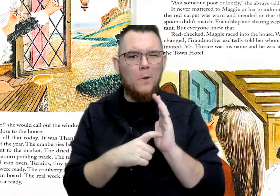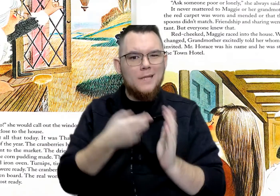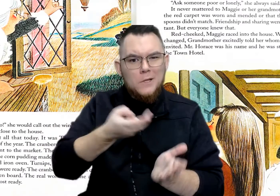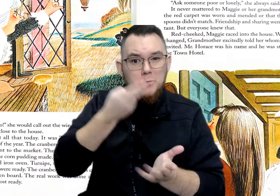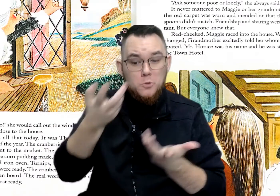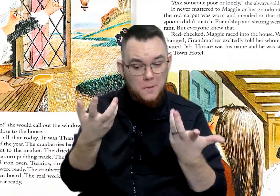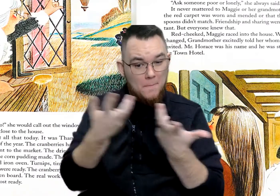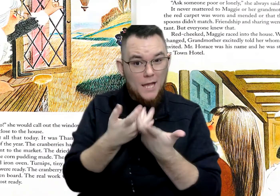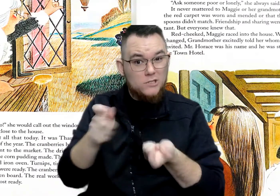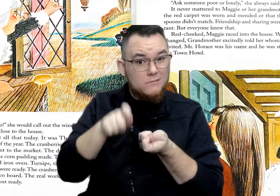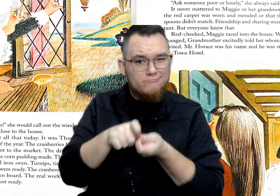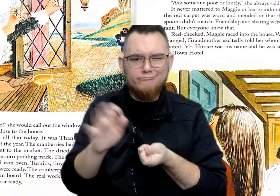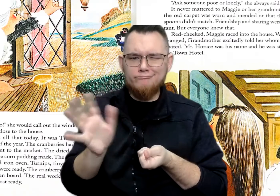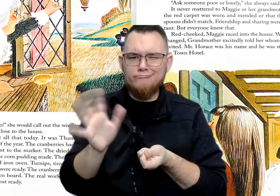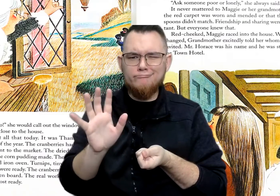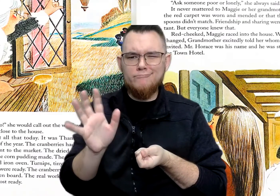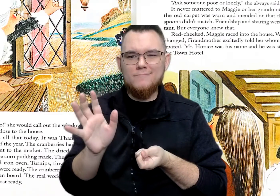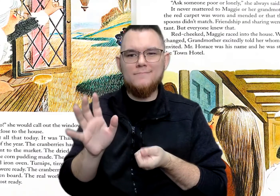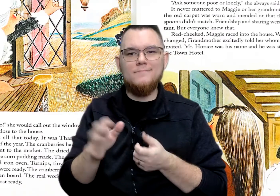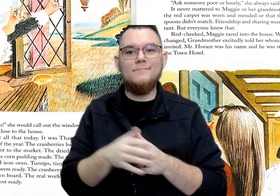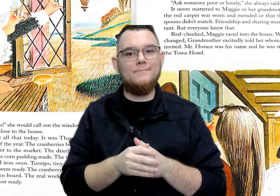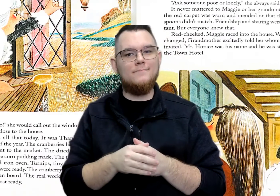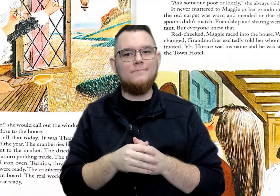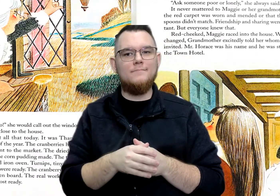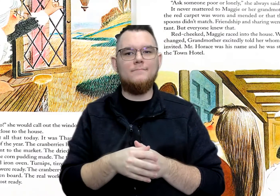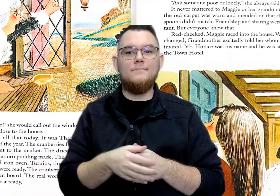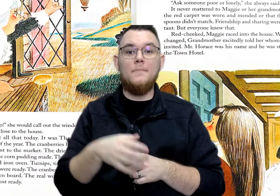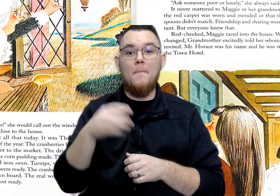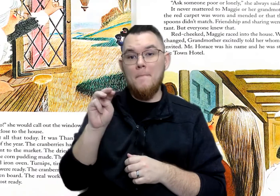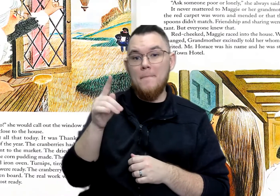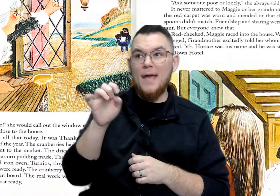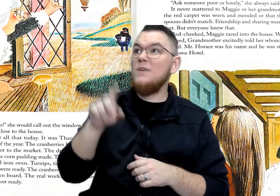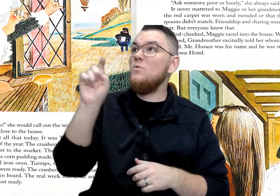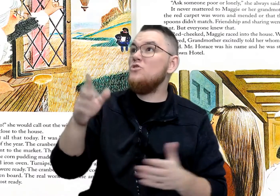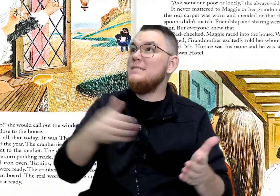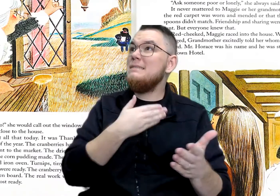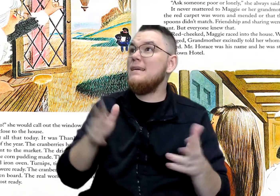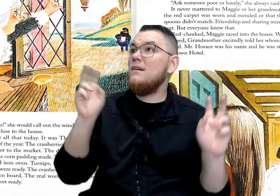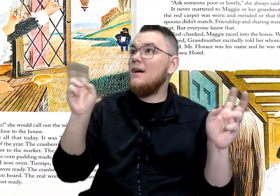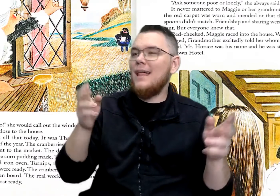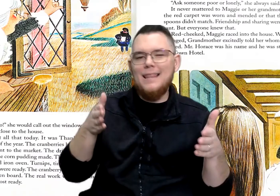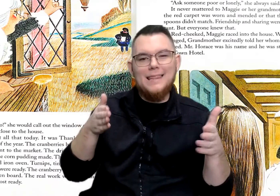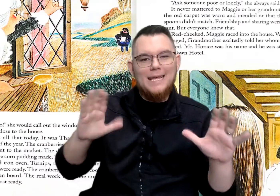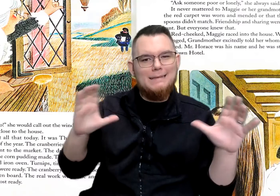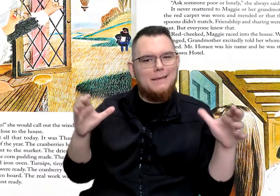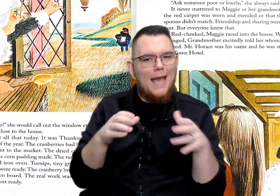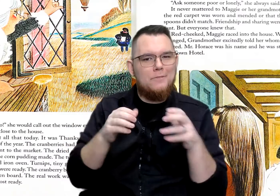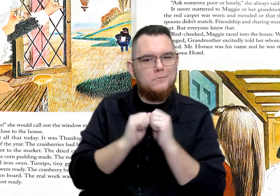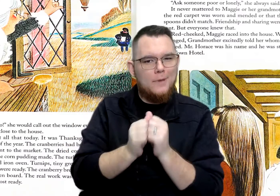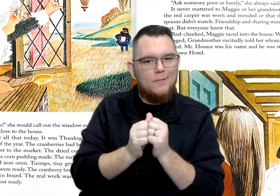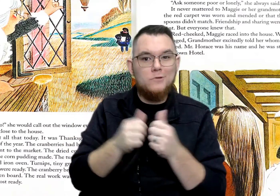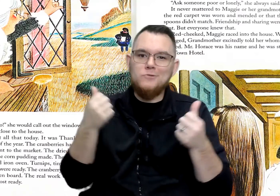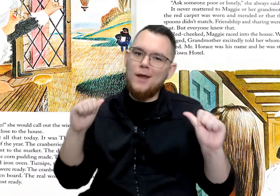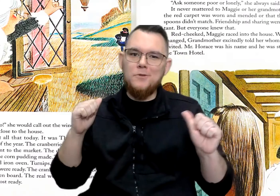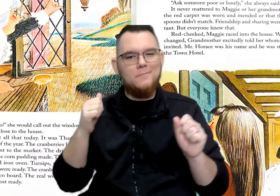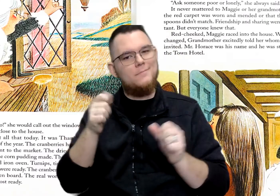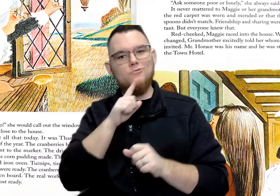“Let’s sing ‘We Gather Together’,” said Maggie, trying to warm things up.